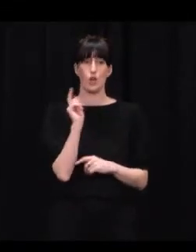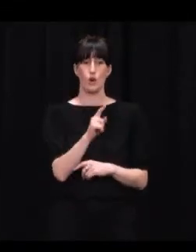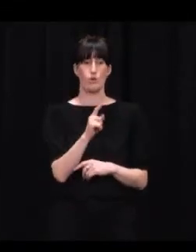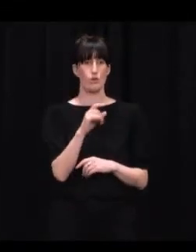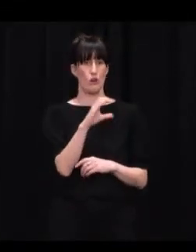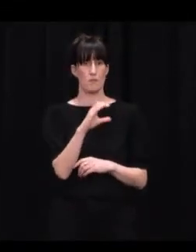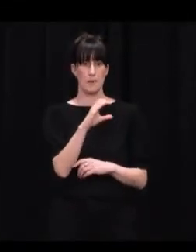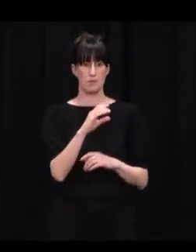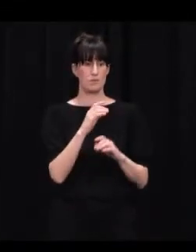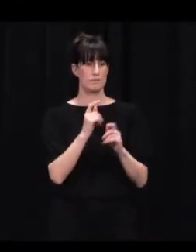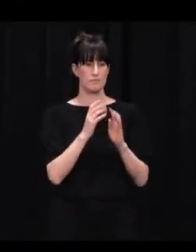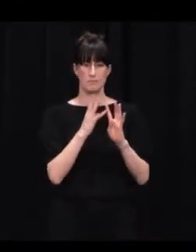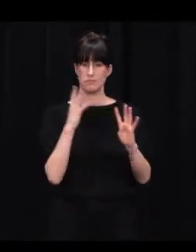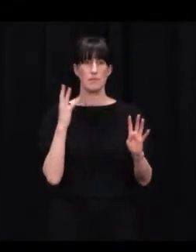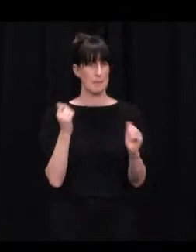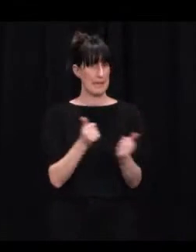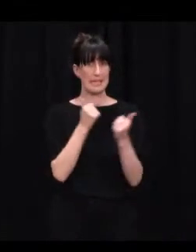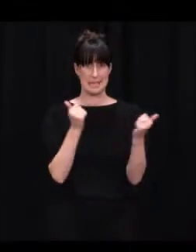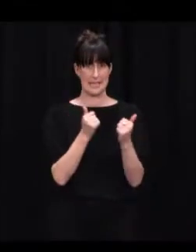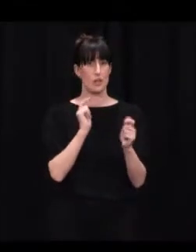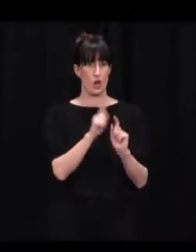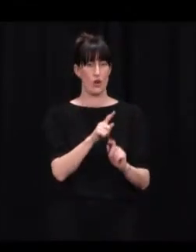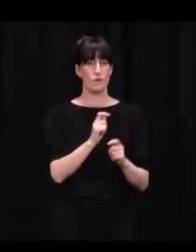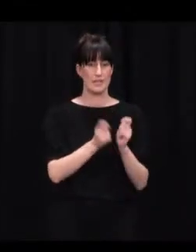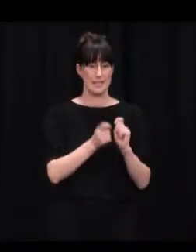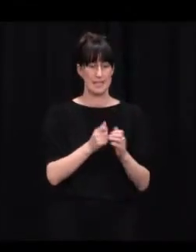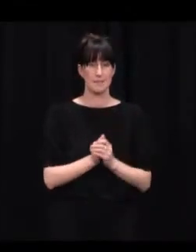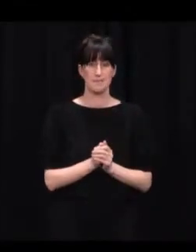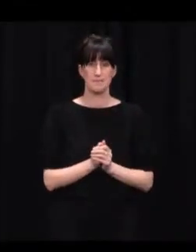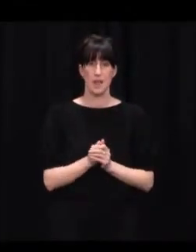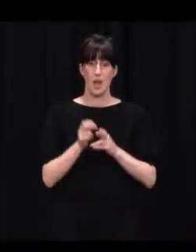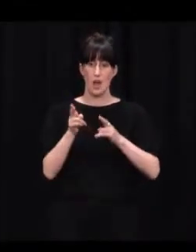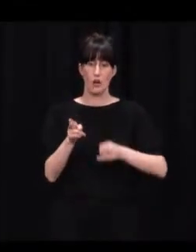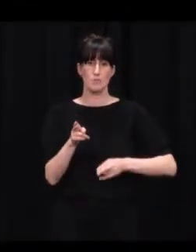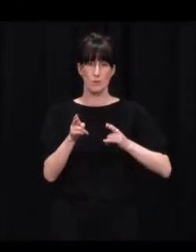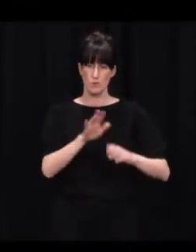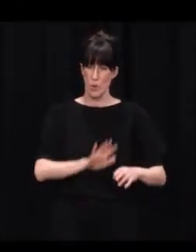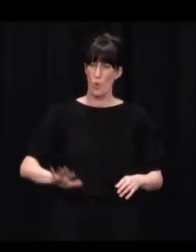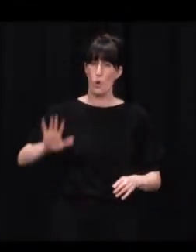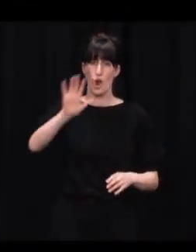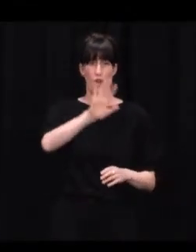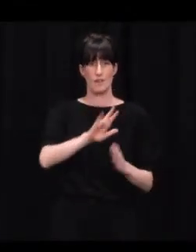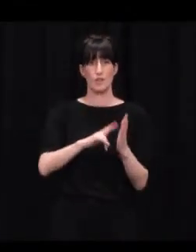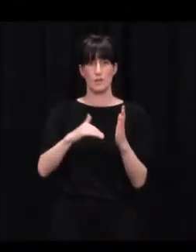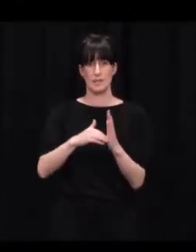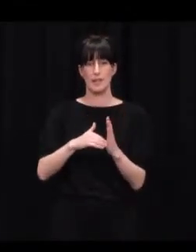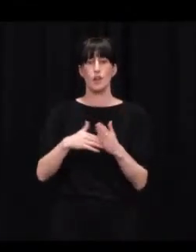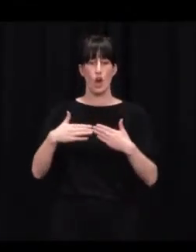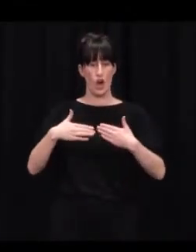in place. Testing sites remain open in Coromandel township and Hamilton. There was an